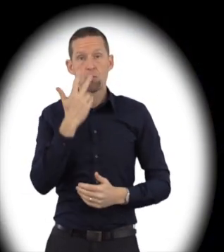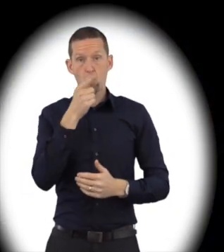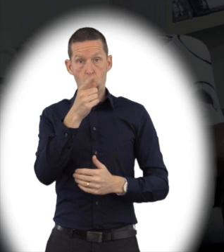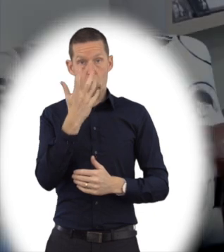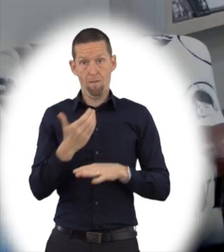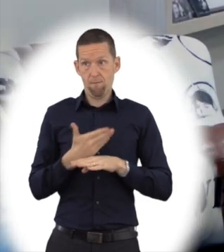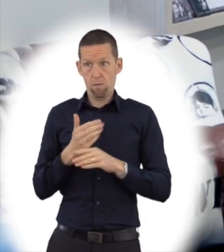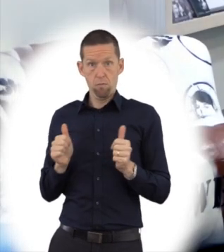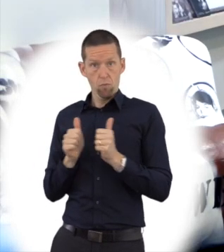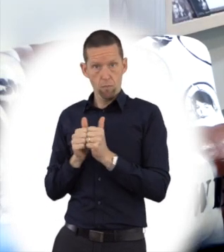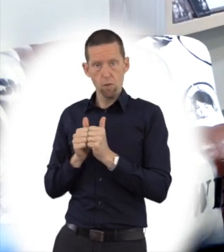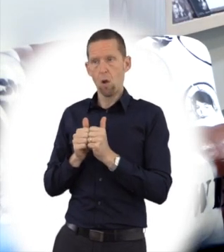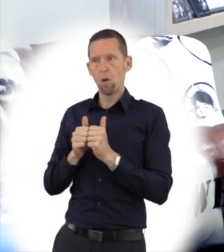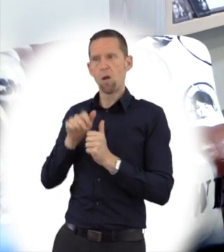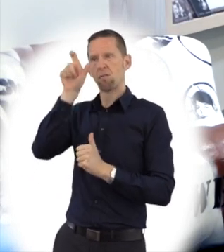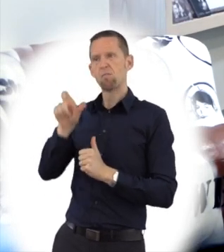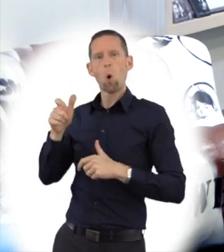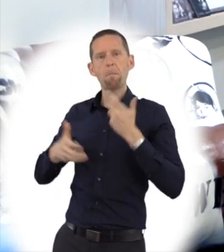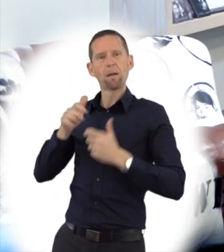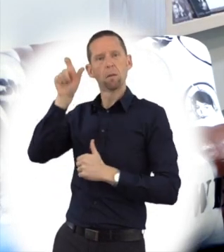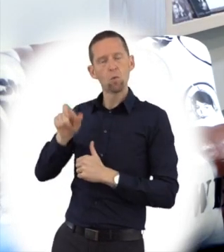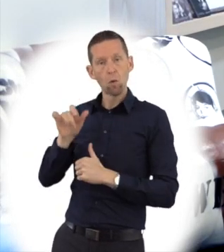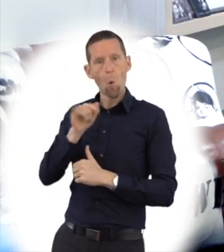If you have made an appointment with a complaint information officer, or you want to speak